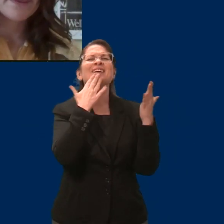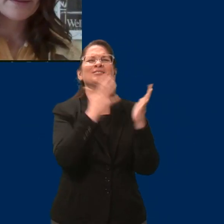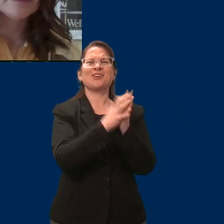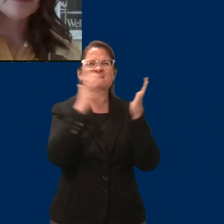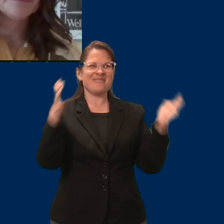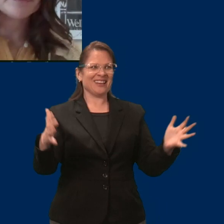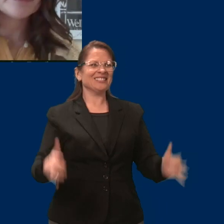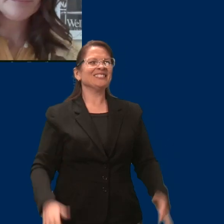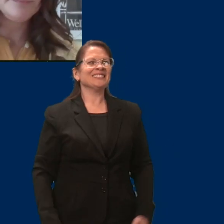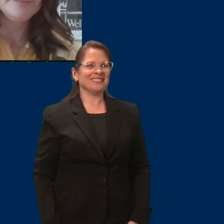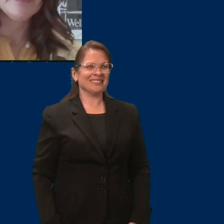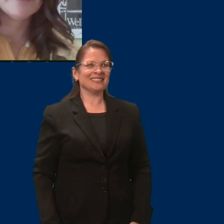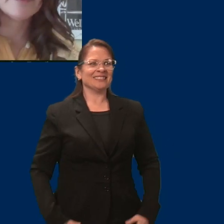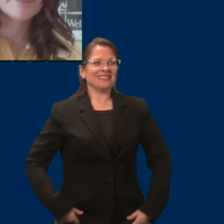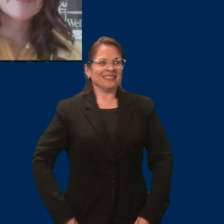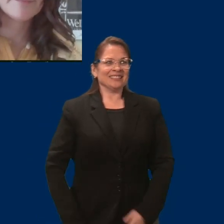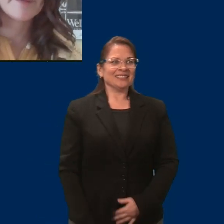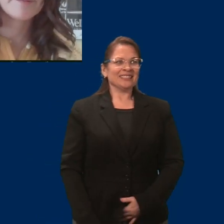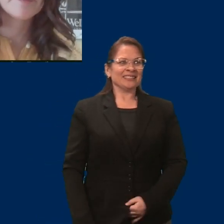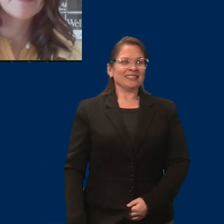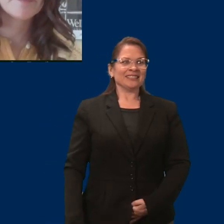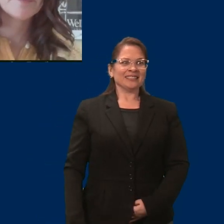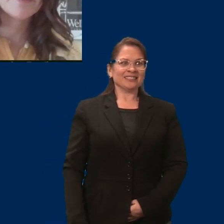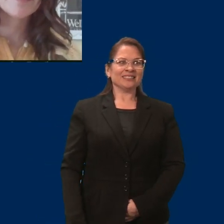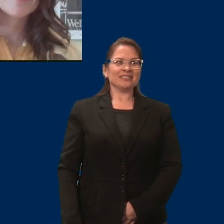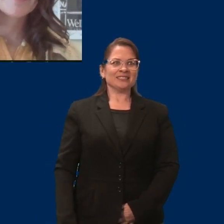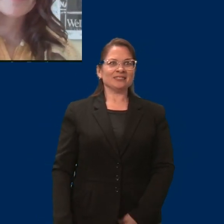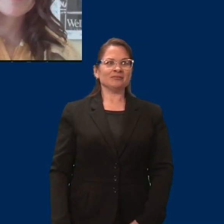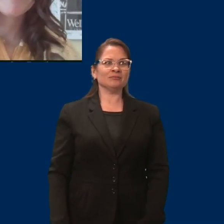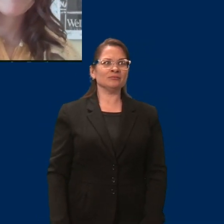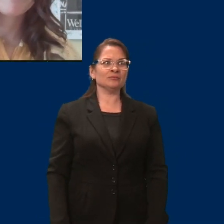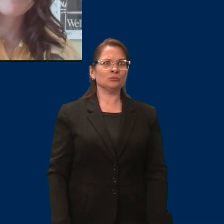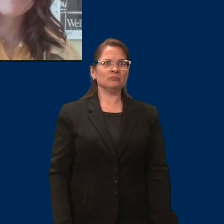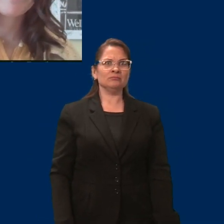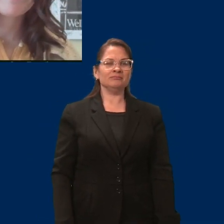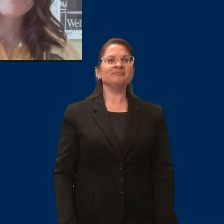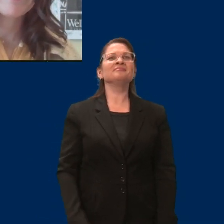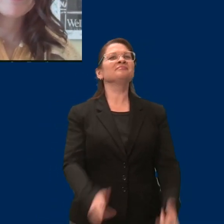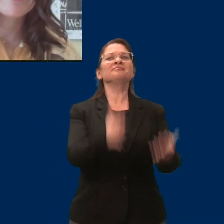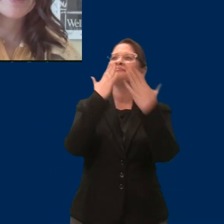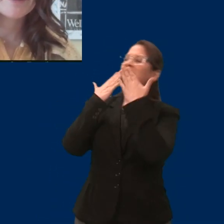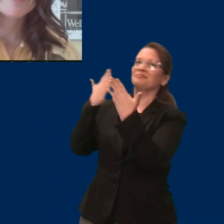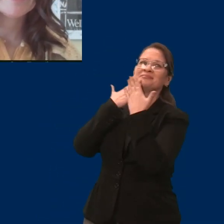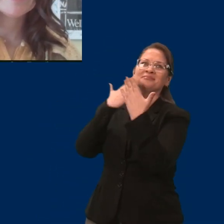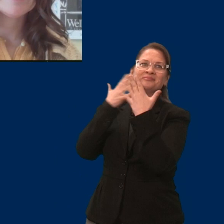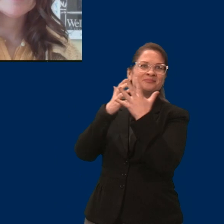(Trevor) Thank you so much, Lieutenant Governor Flanagan. And thanks again, Governor Walz, for stopping by. It really means a lot to us.